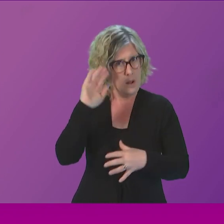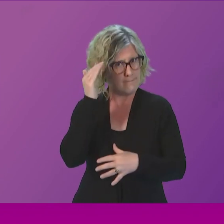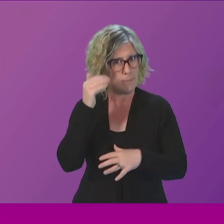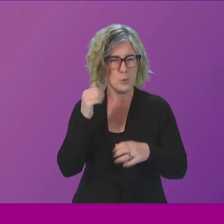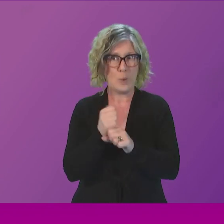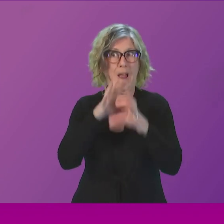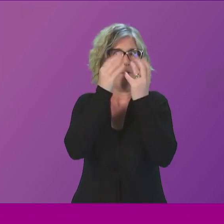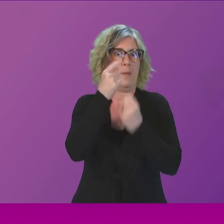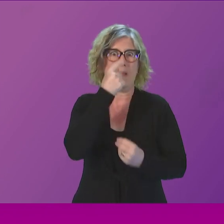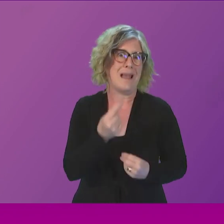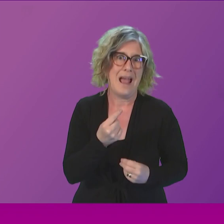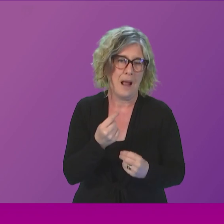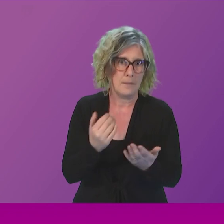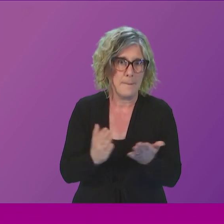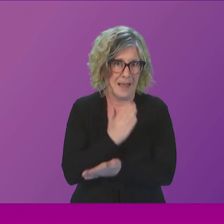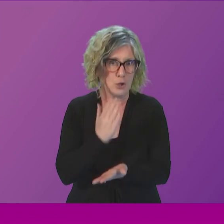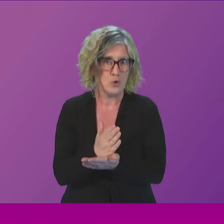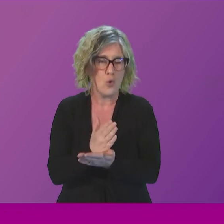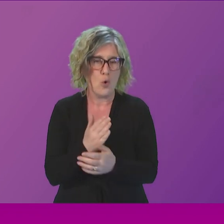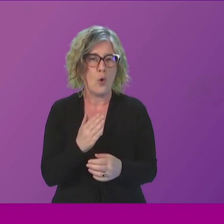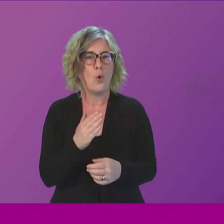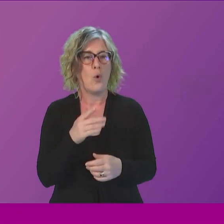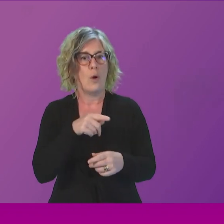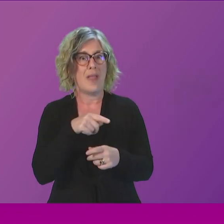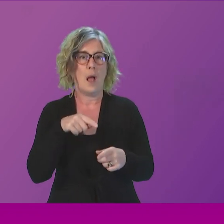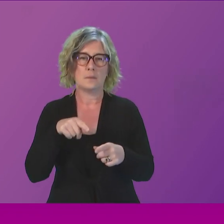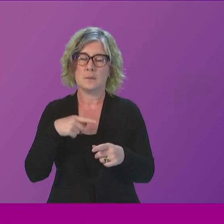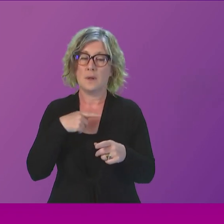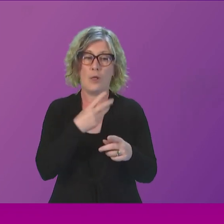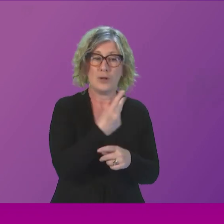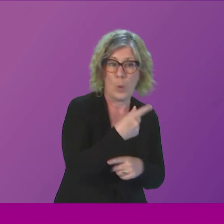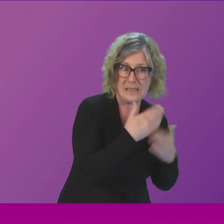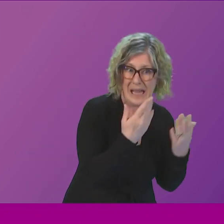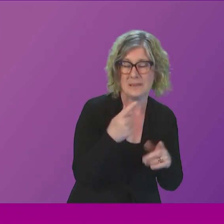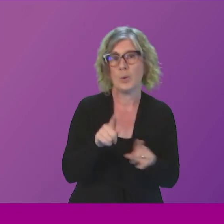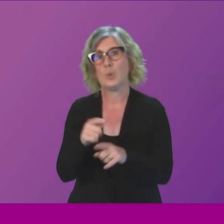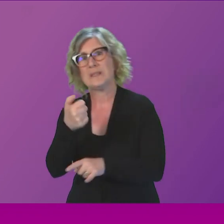that we can to improve the performance on both the 31-day and 62-day pathways.